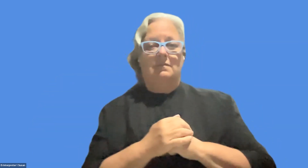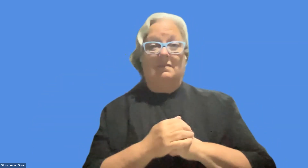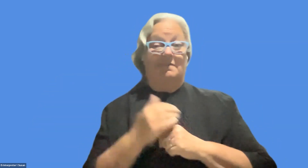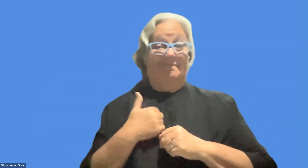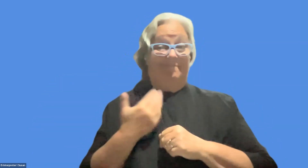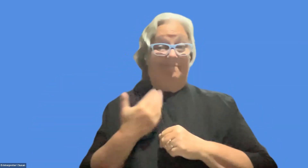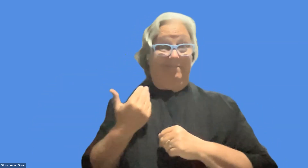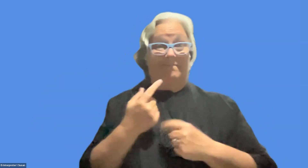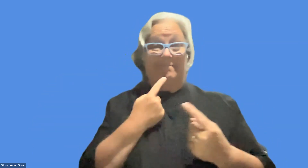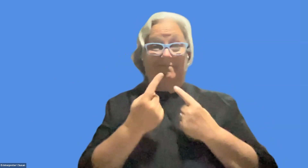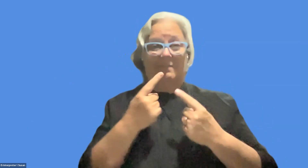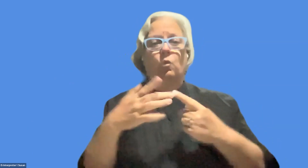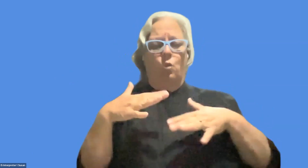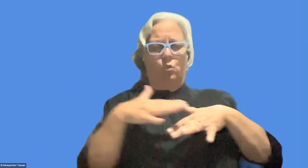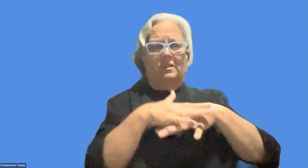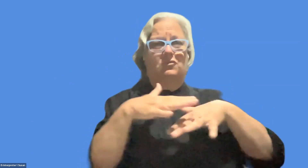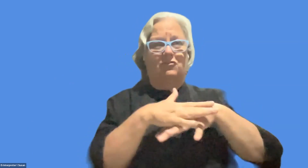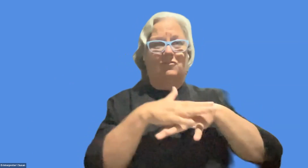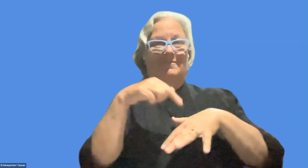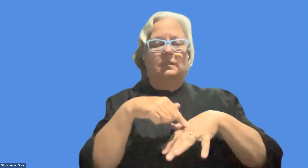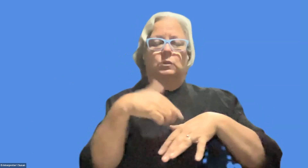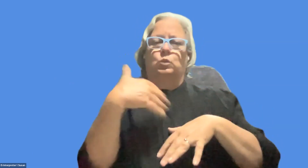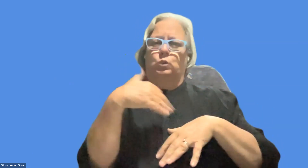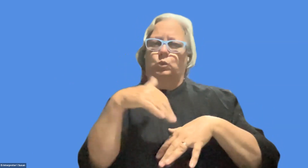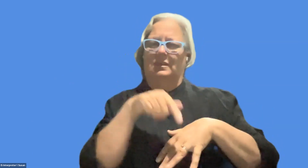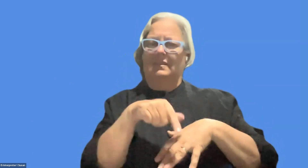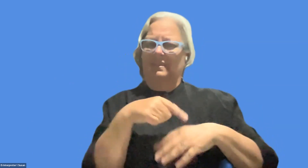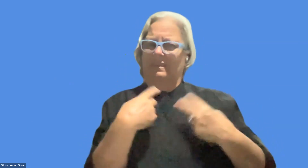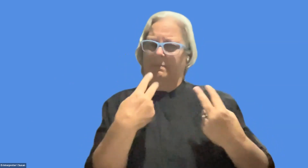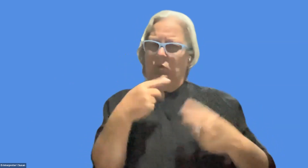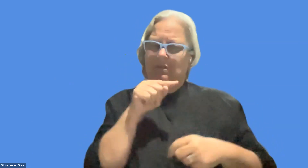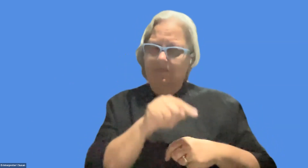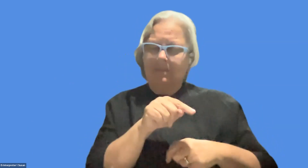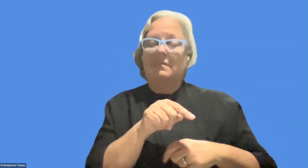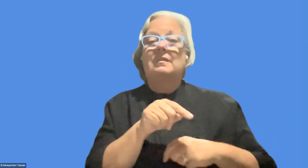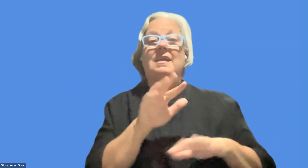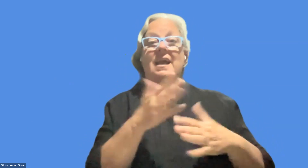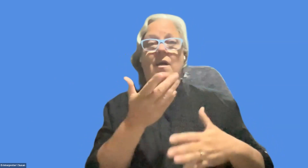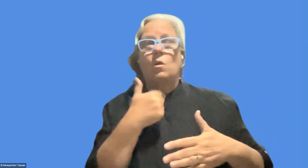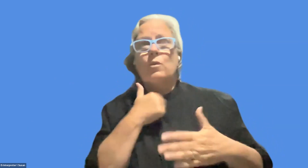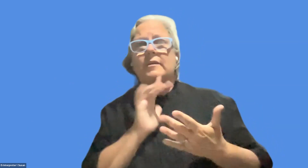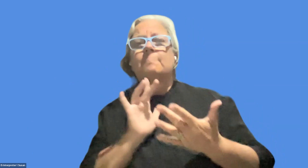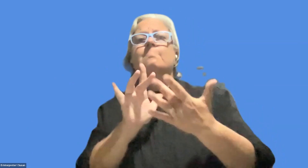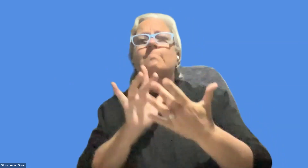to continue learning and need to continue working together to address. The conversation we just had on intersectionality is a key, how do we